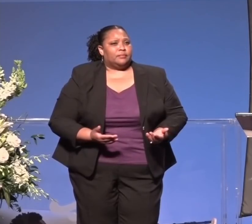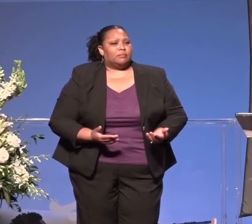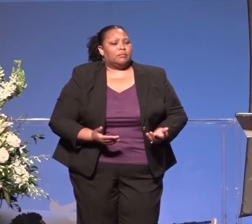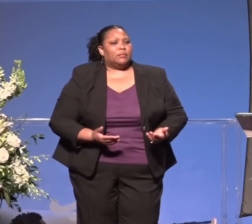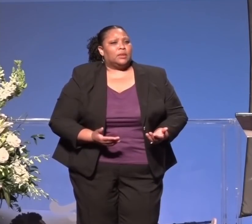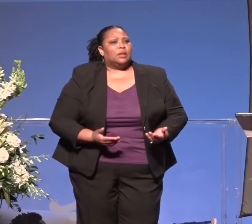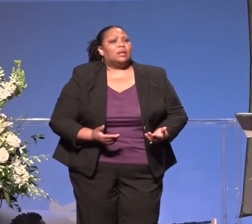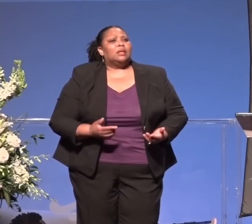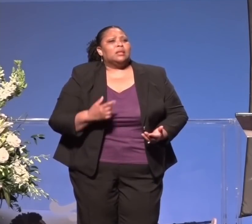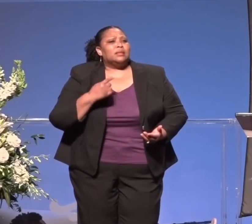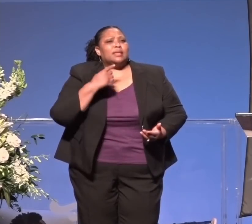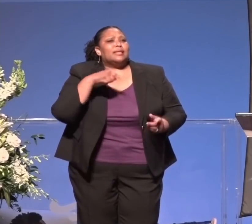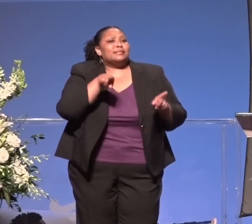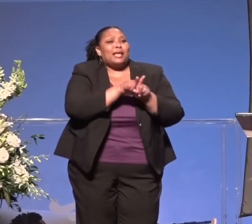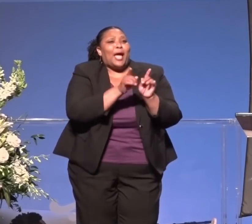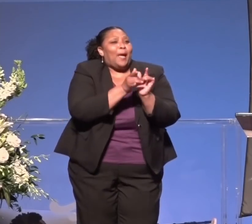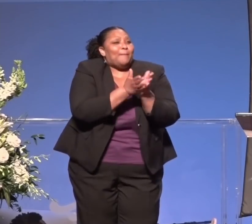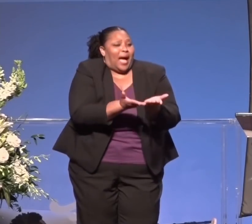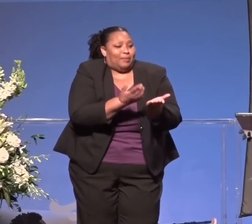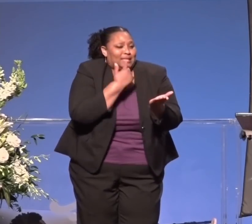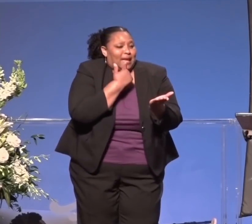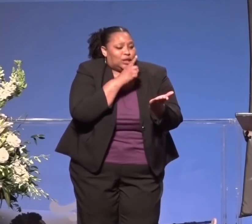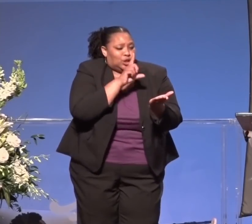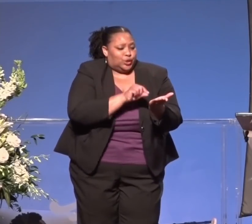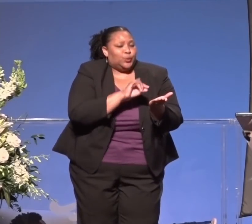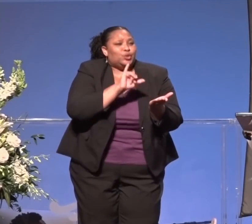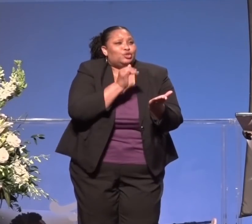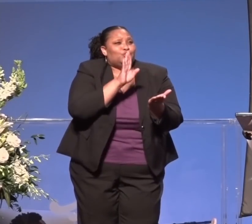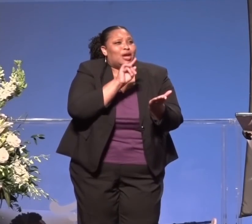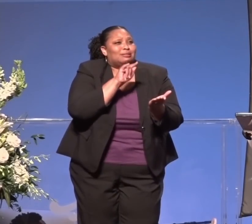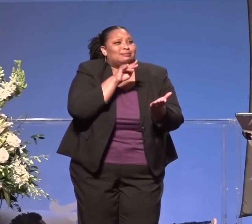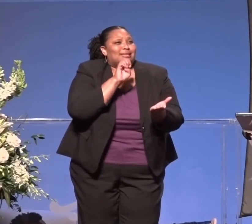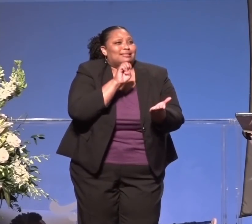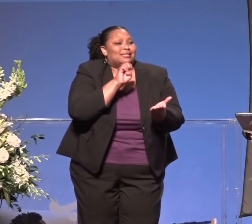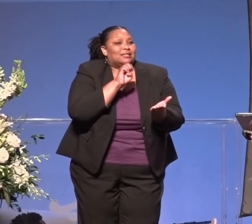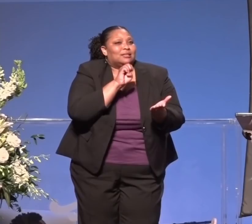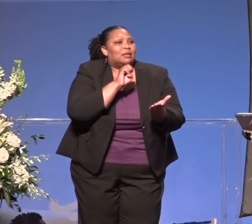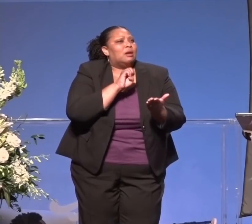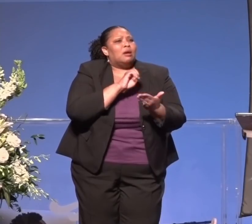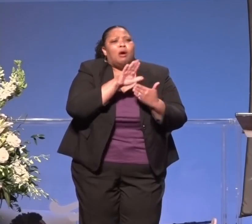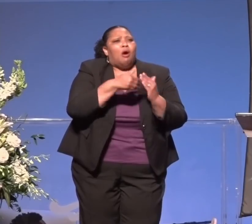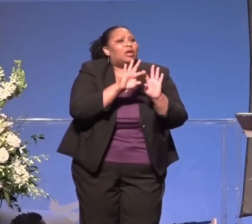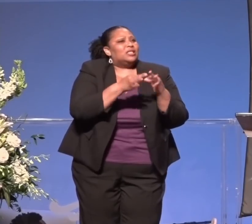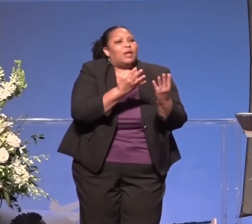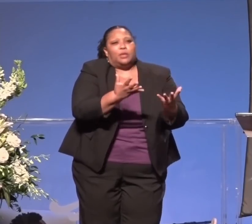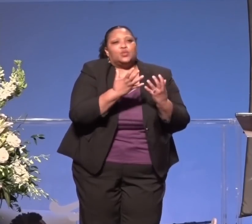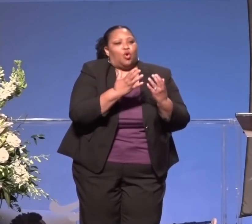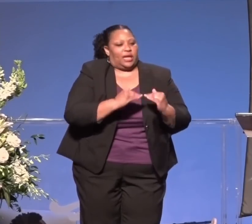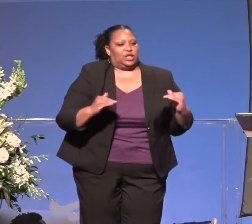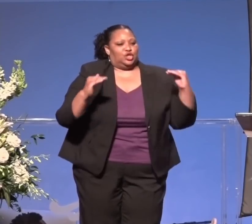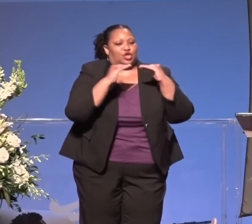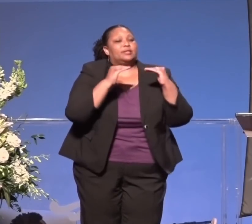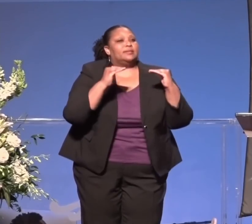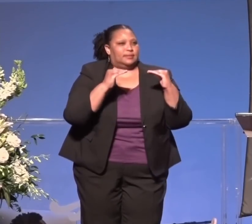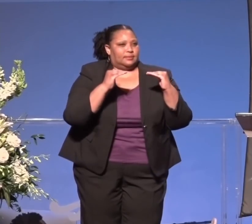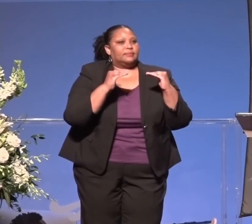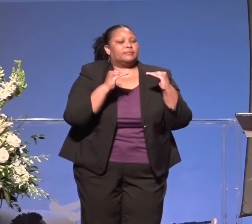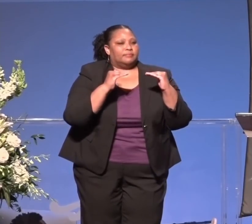YOU WOULD KNOW WHAT TO DO. AND YOU KNOW WHAT TO DO NOW.